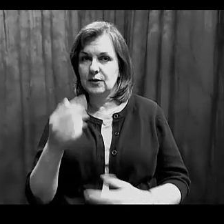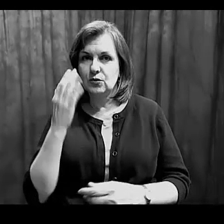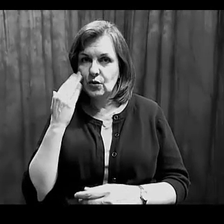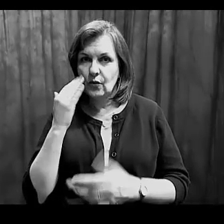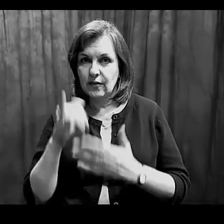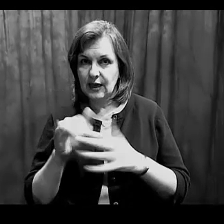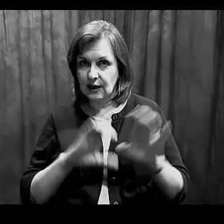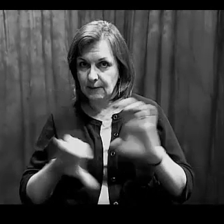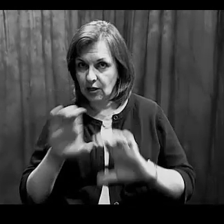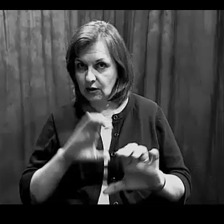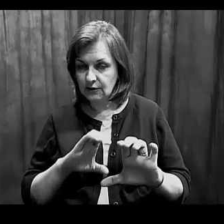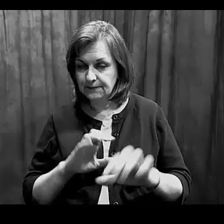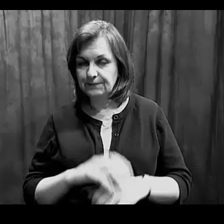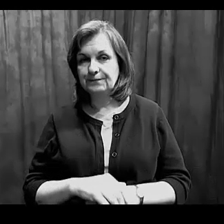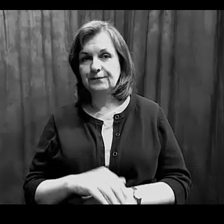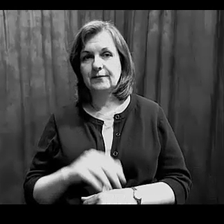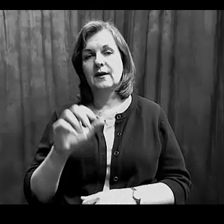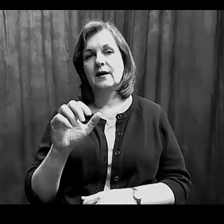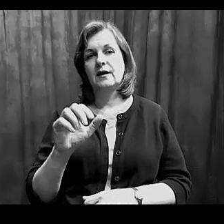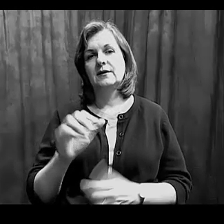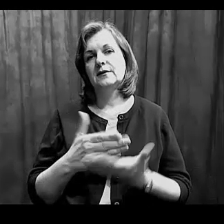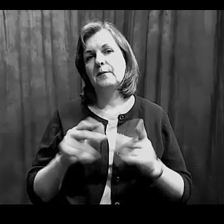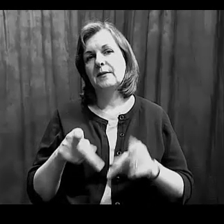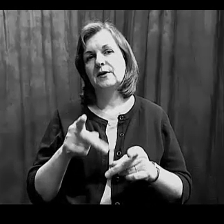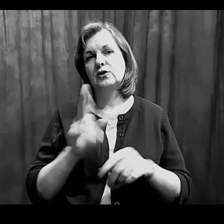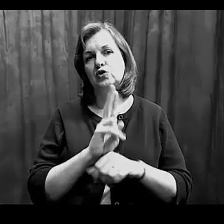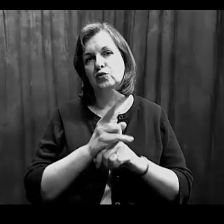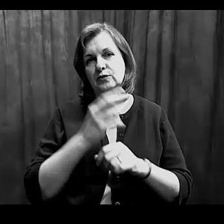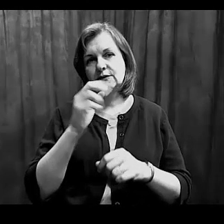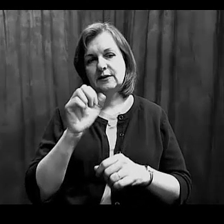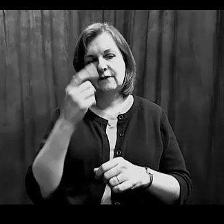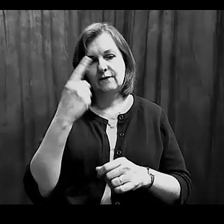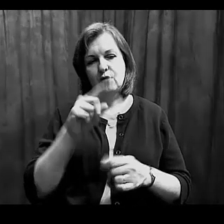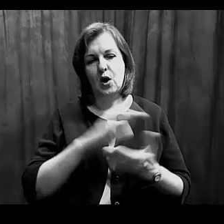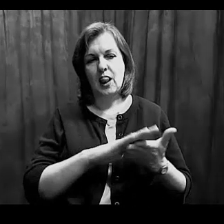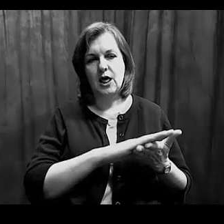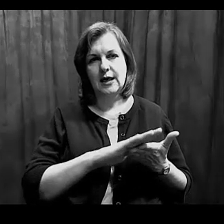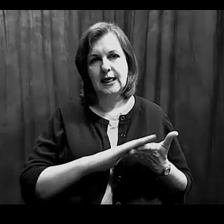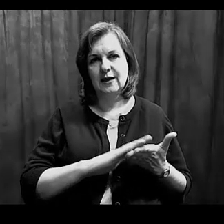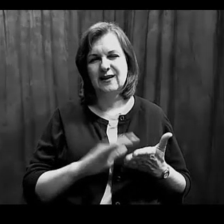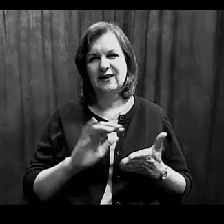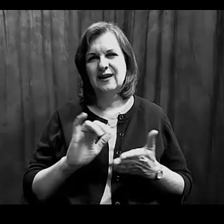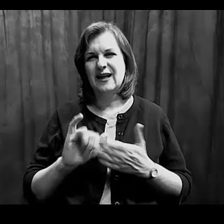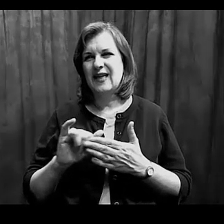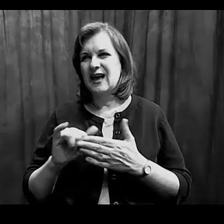this is ammonia some of you may know ammonia